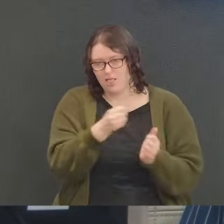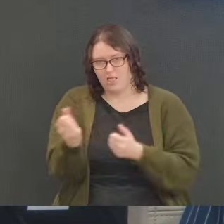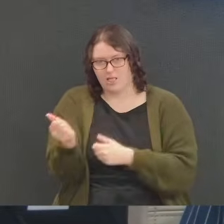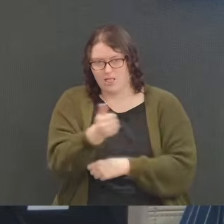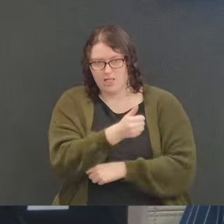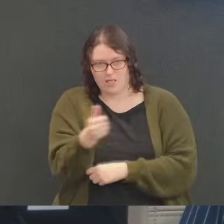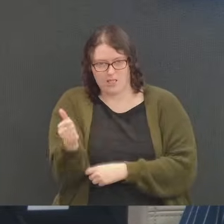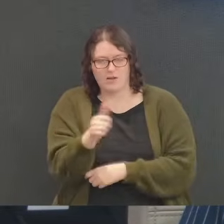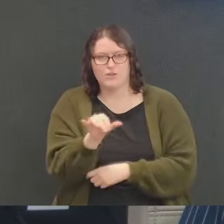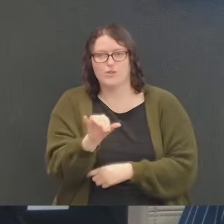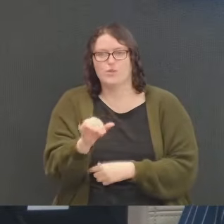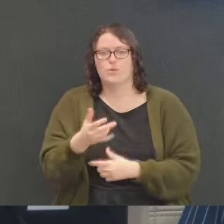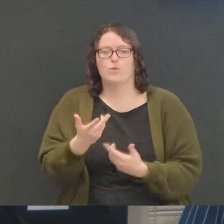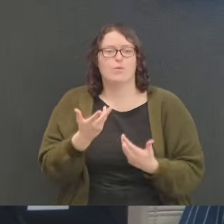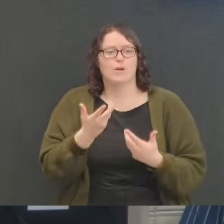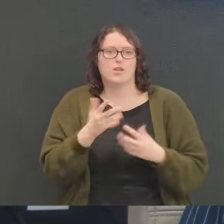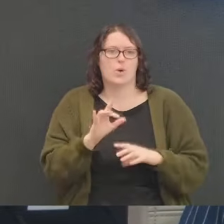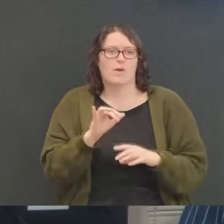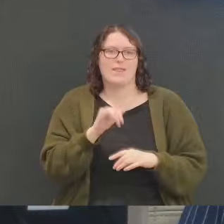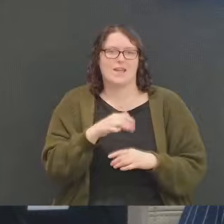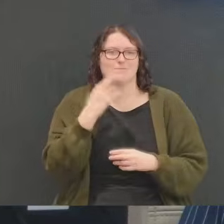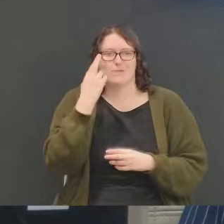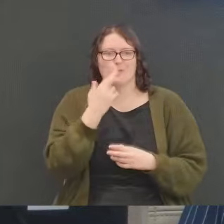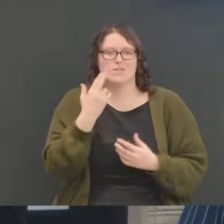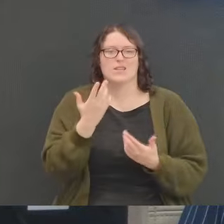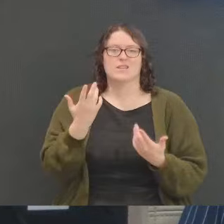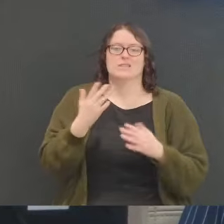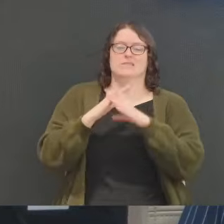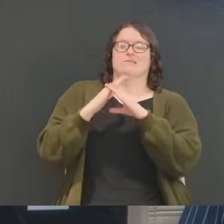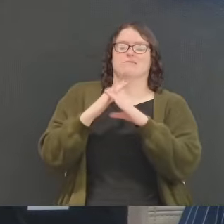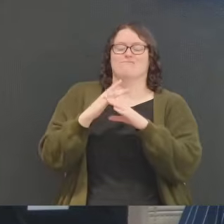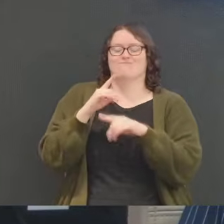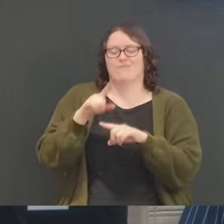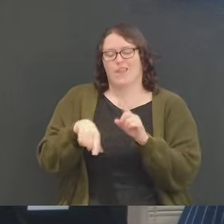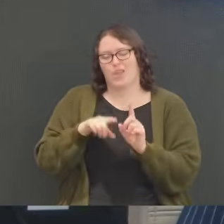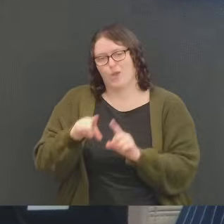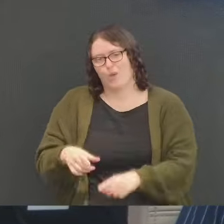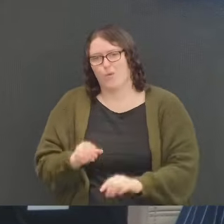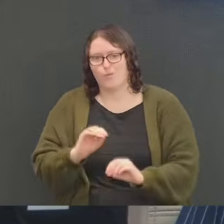and so we don't want transportation to be the reason you can't attend, but you want